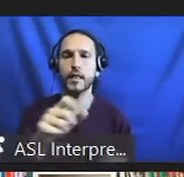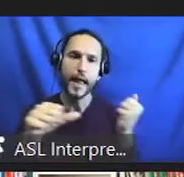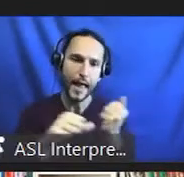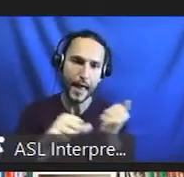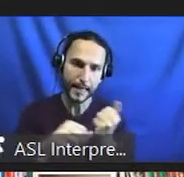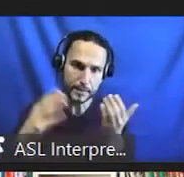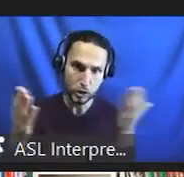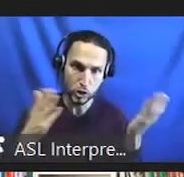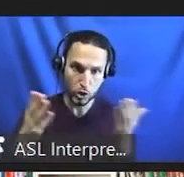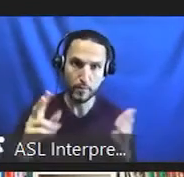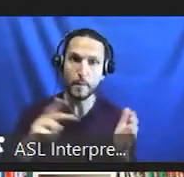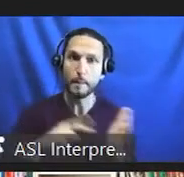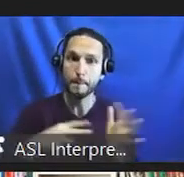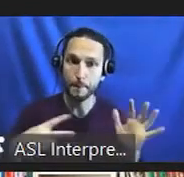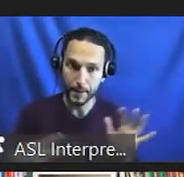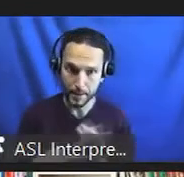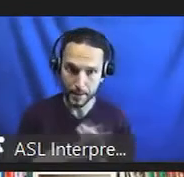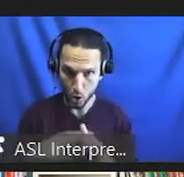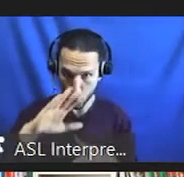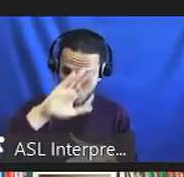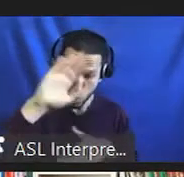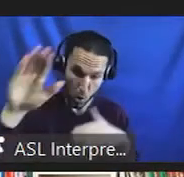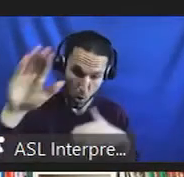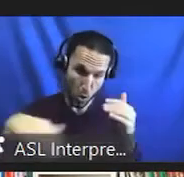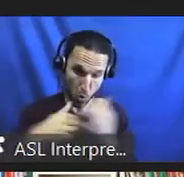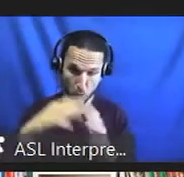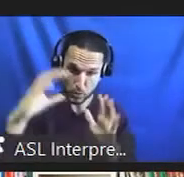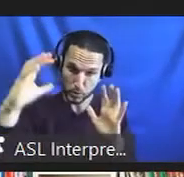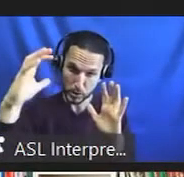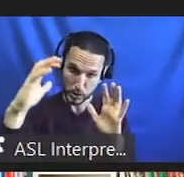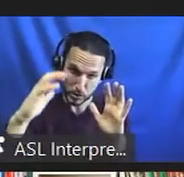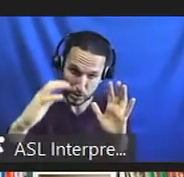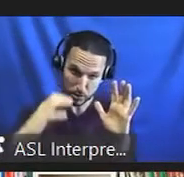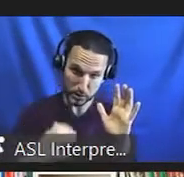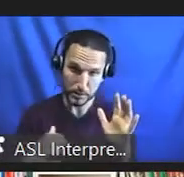is defined as all of this stuff, but includes